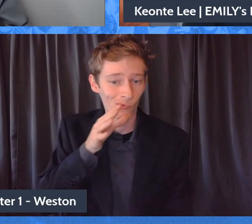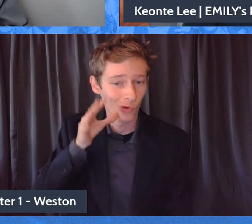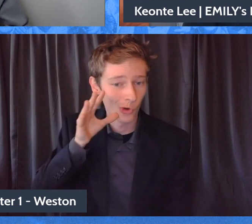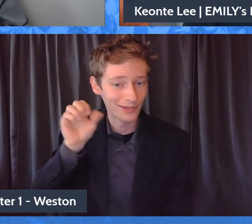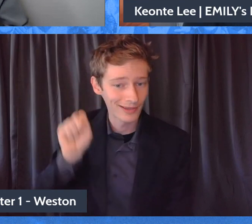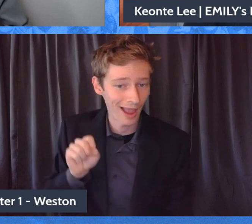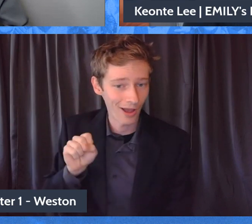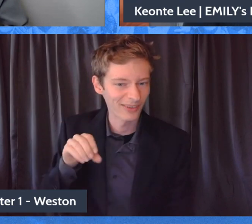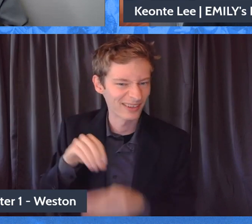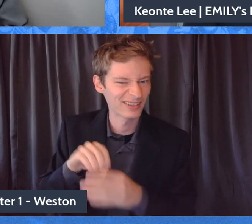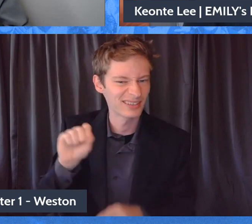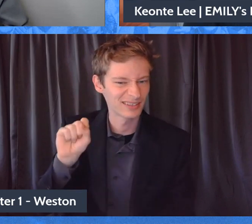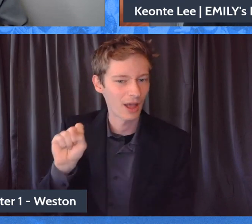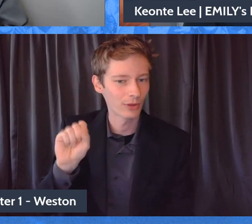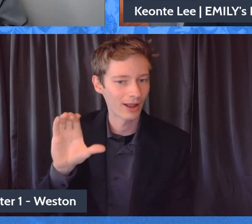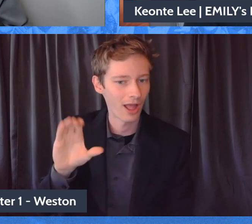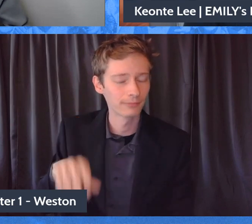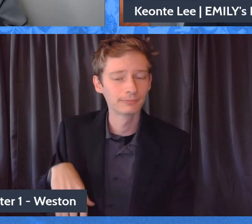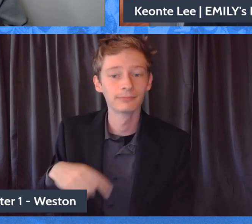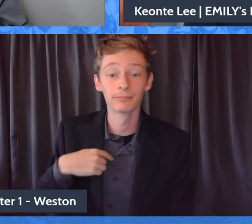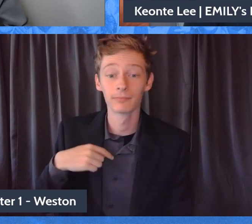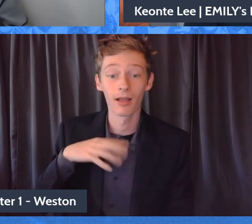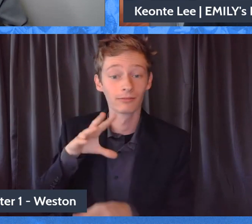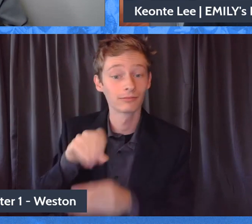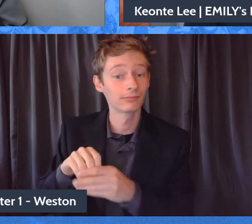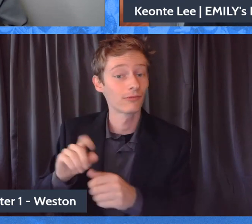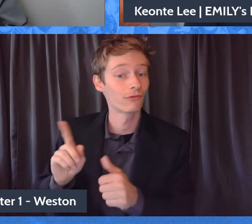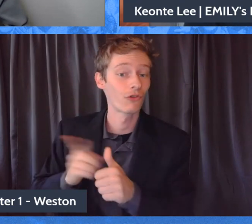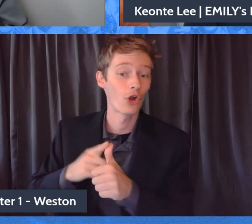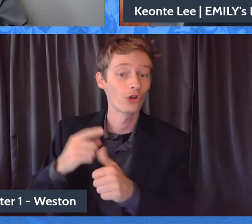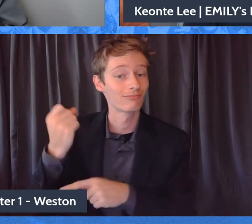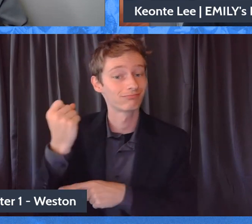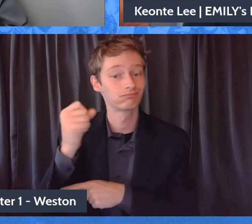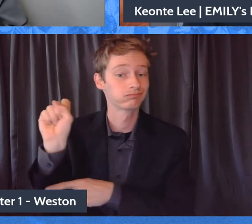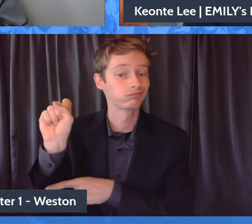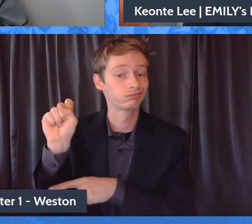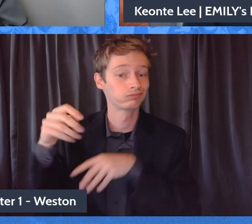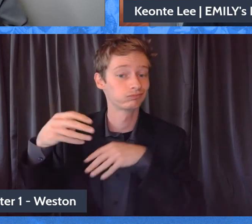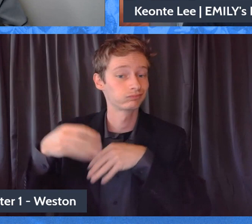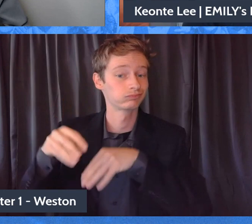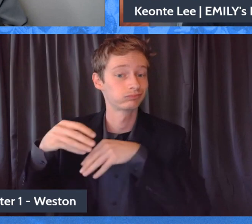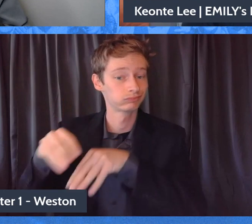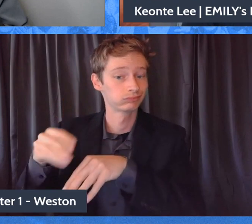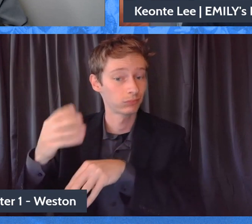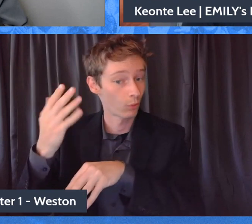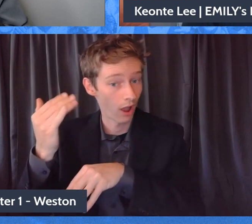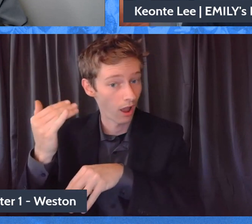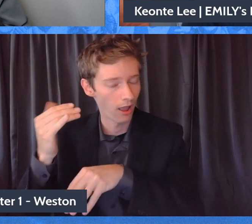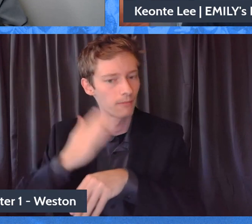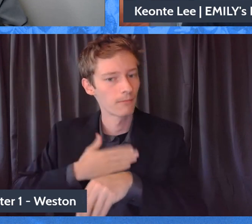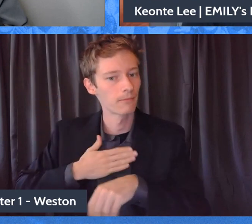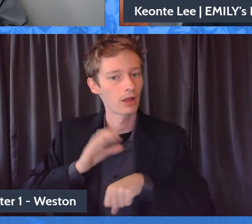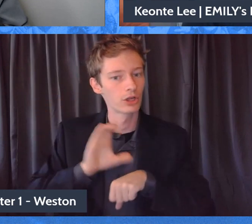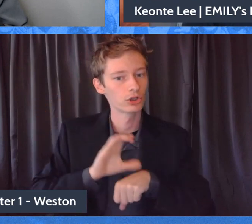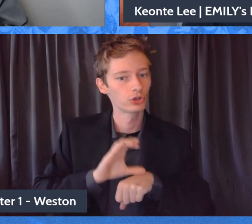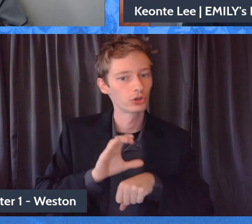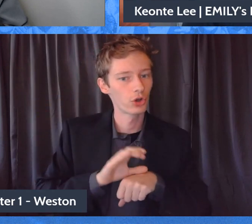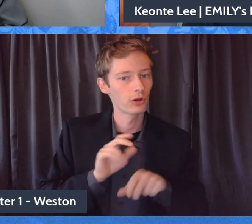and I participated in my very first protest because of the members of my church, they organized a protest